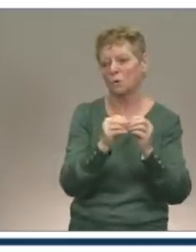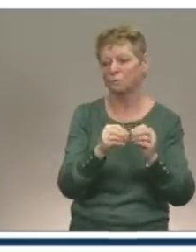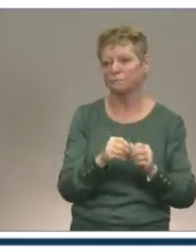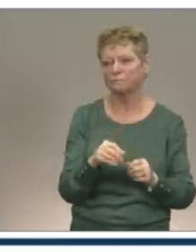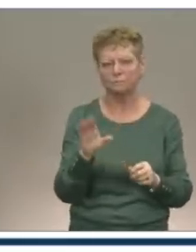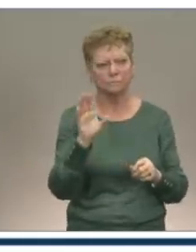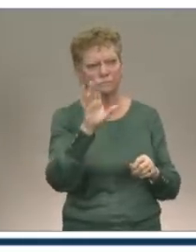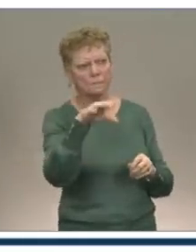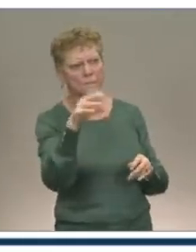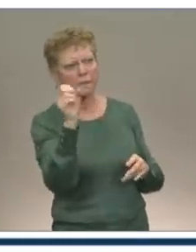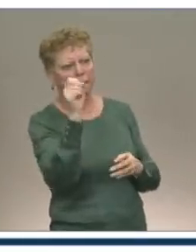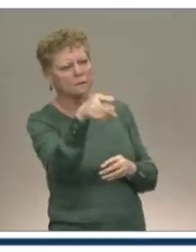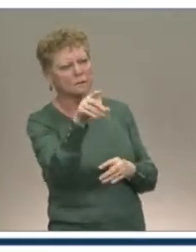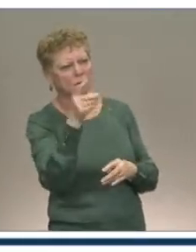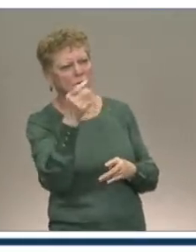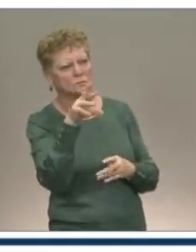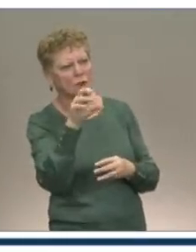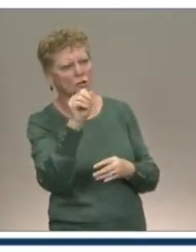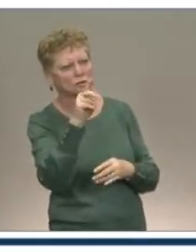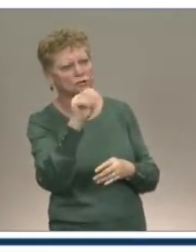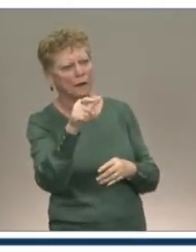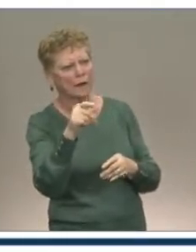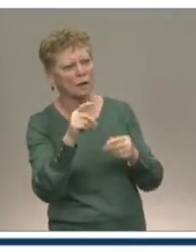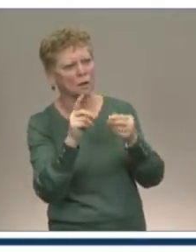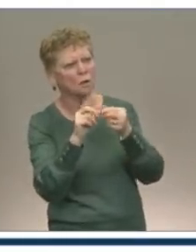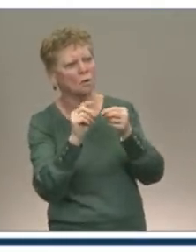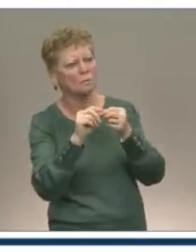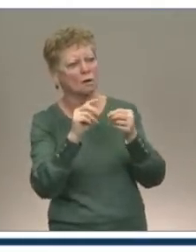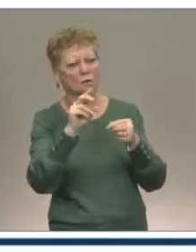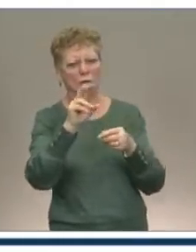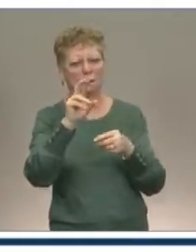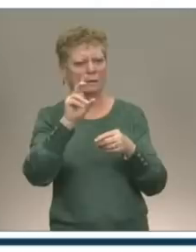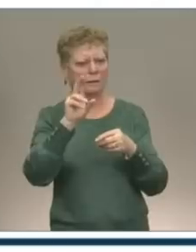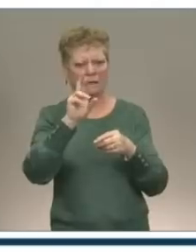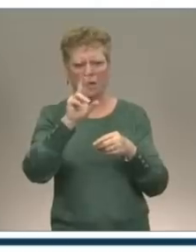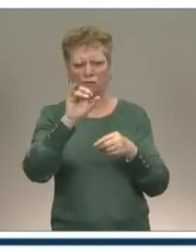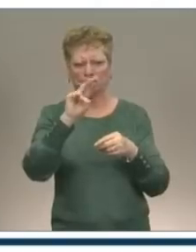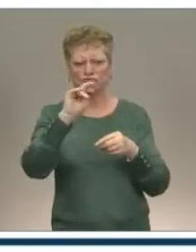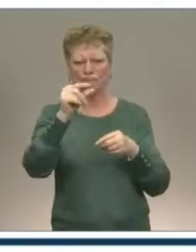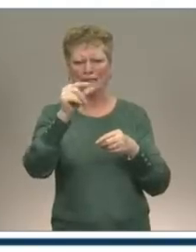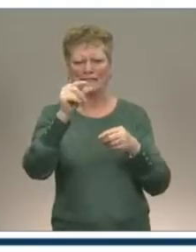in any way related to the ring ceremony that was there what last week i think there's the